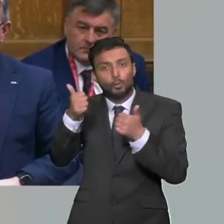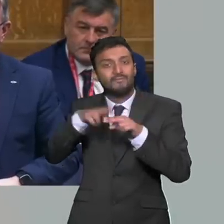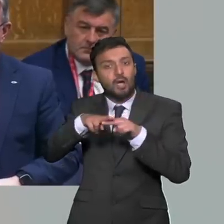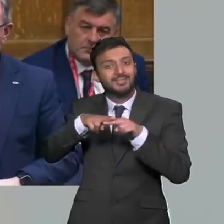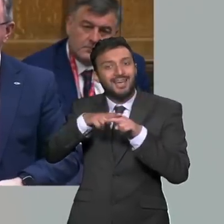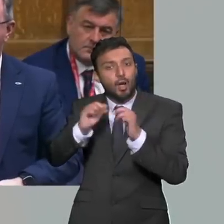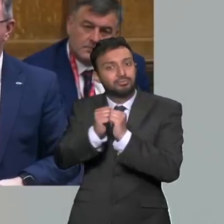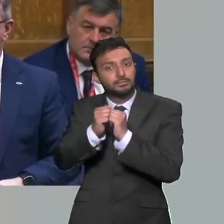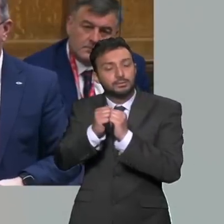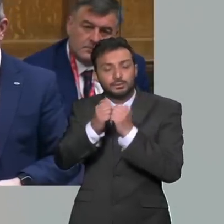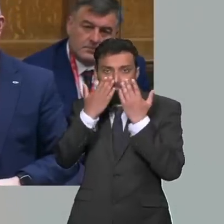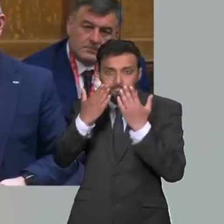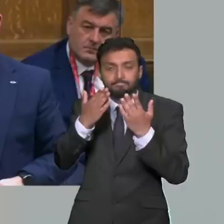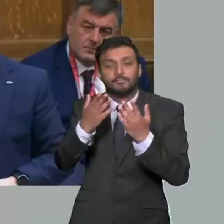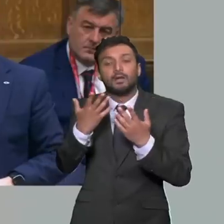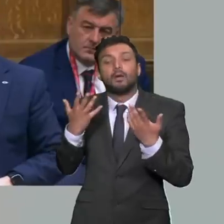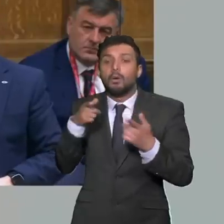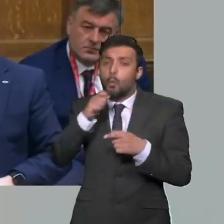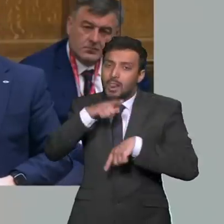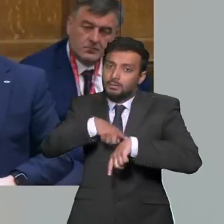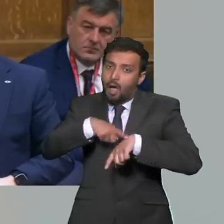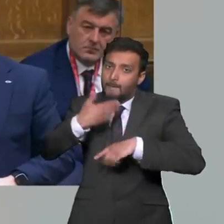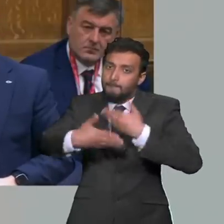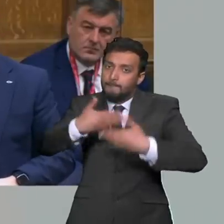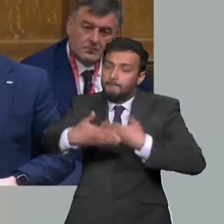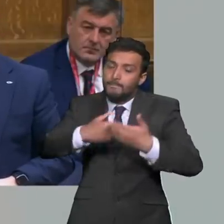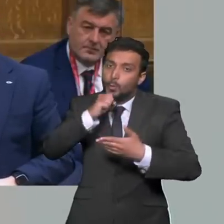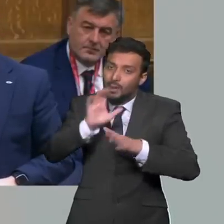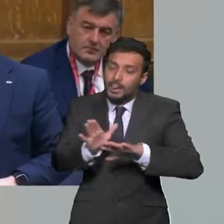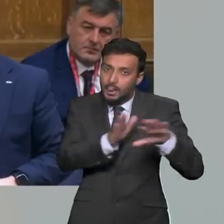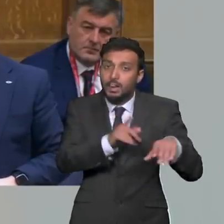In the meantime, as in the rest of the United Kingdom, hard-pressed households in Northern